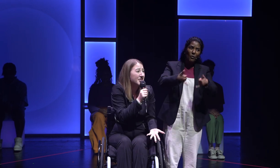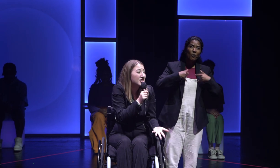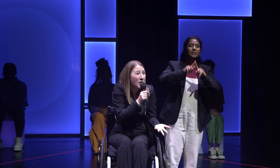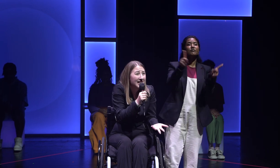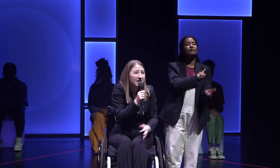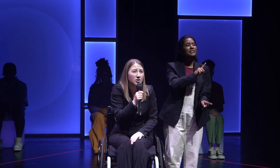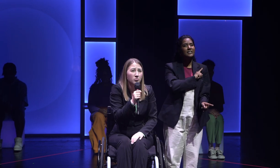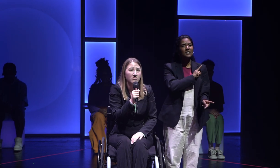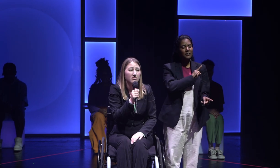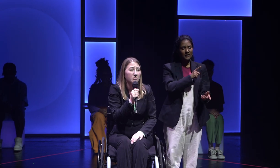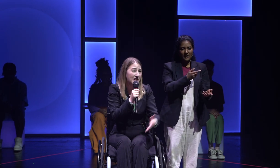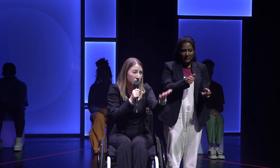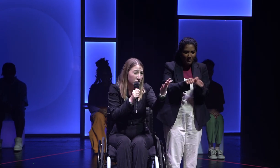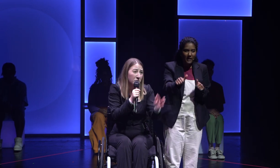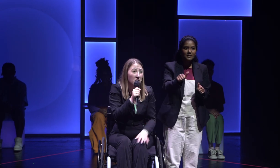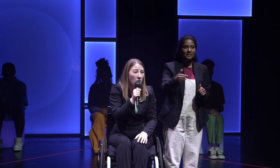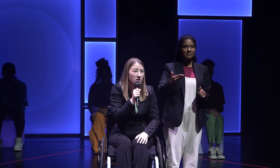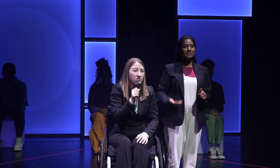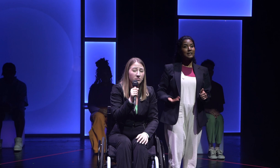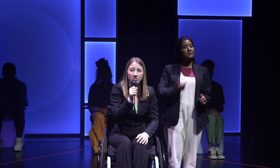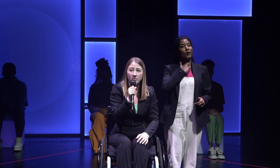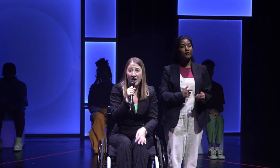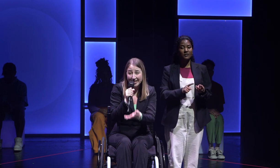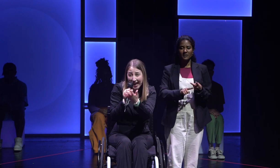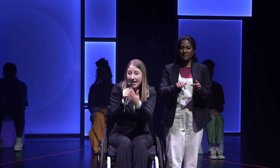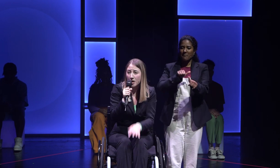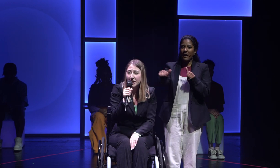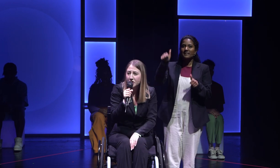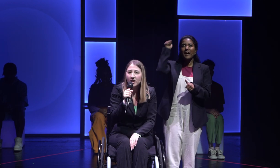categories as well. Best Entrepreneur. Best Academic Achievement.